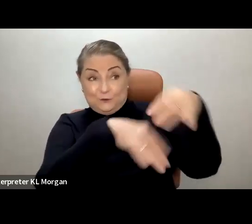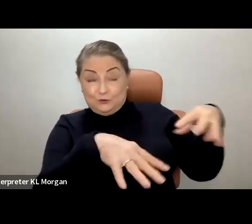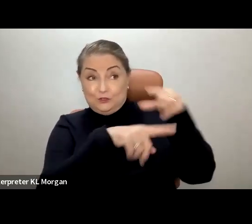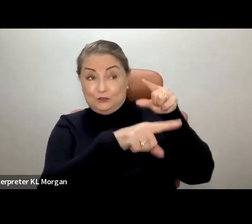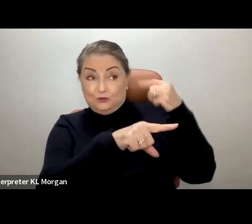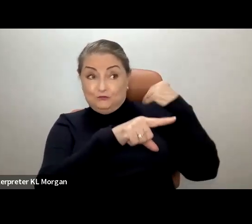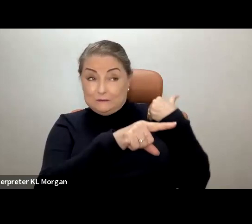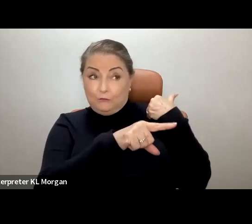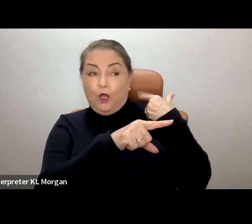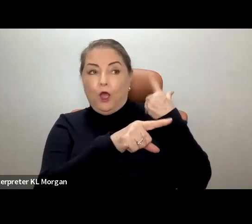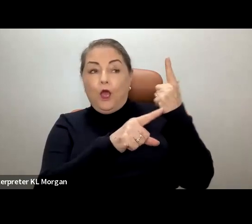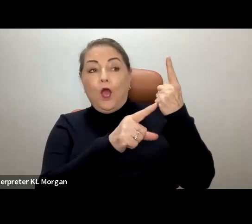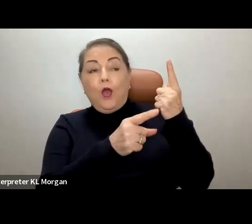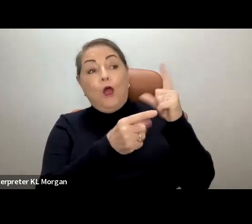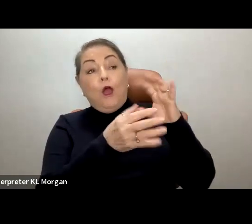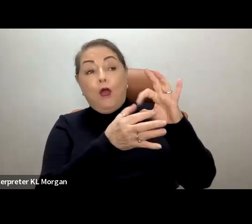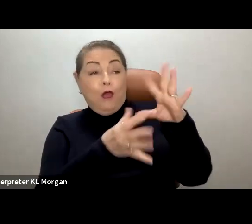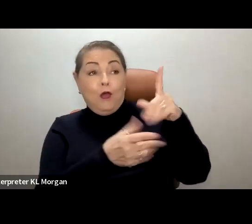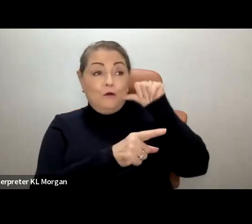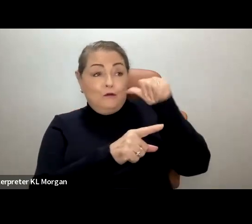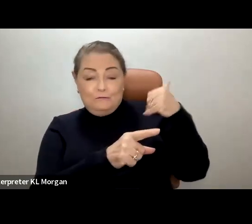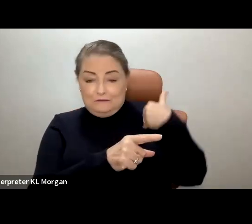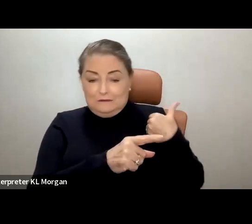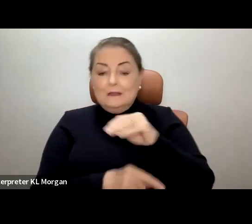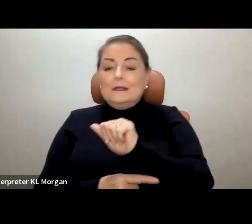again, which goes back to my earlier point, Ally is one tool.